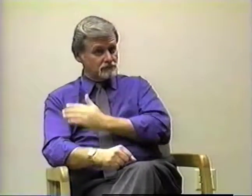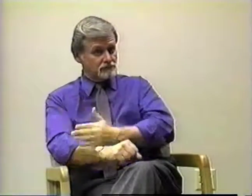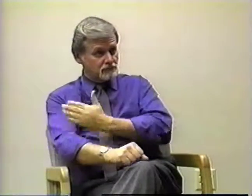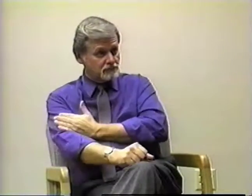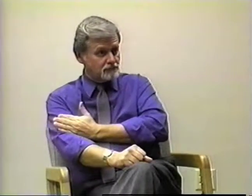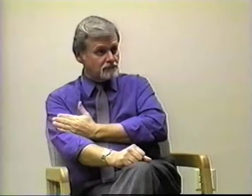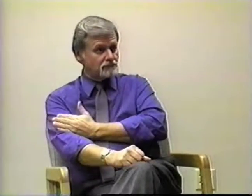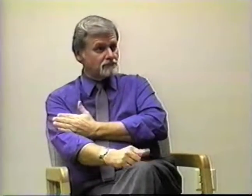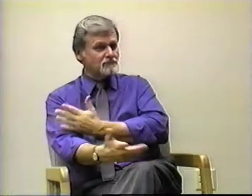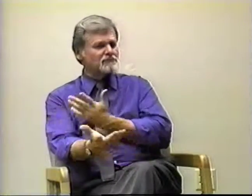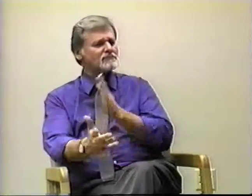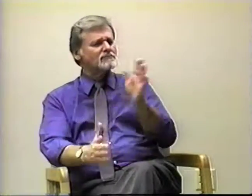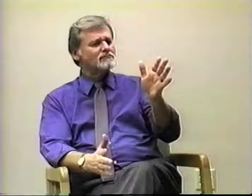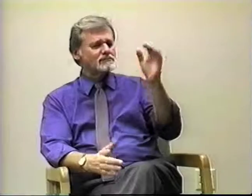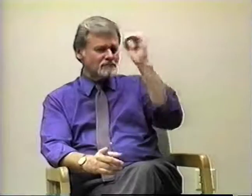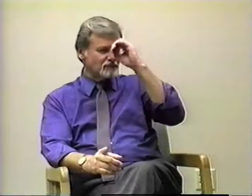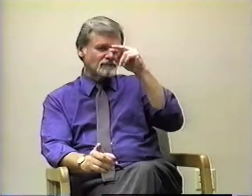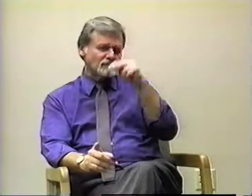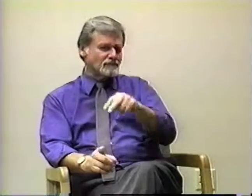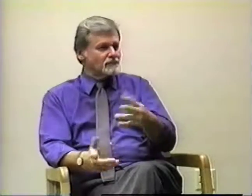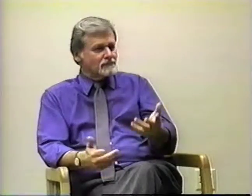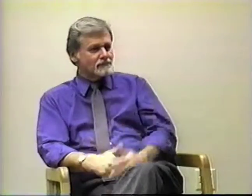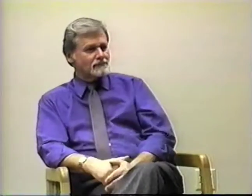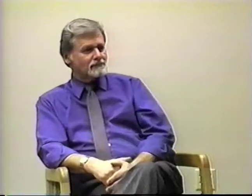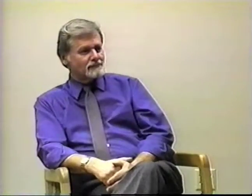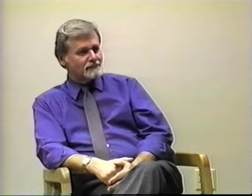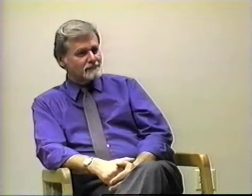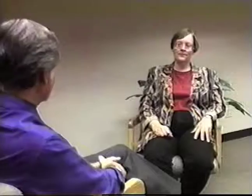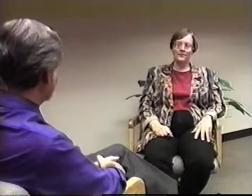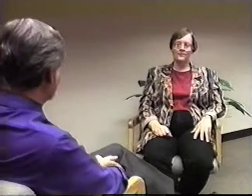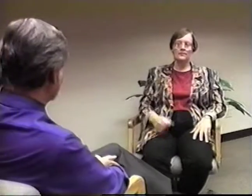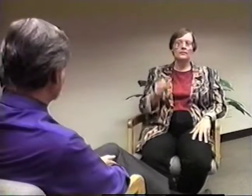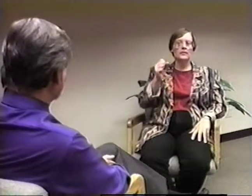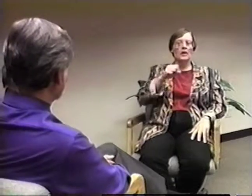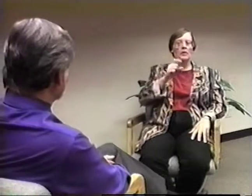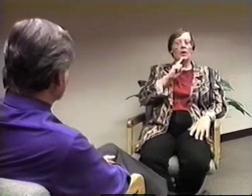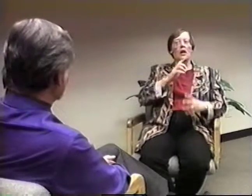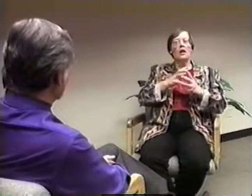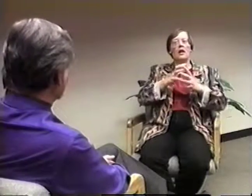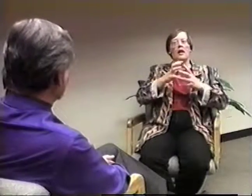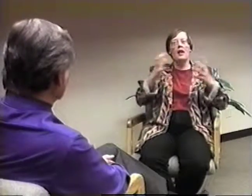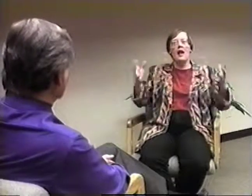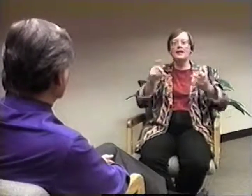with that of today, do you notice changes, possibly in improvement in people's attitudes?